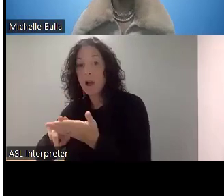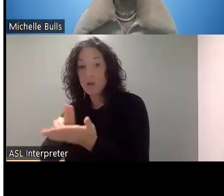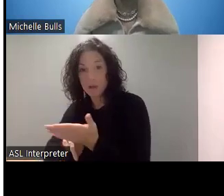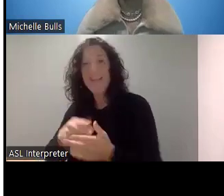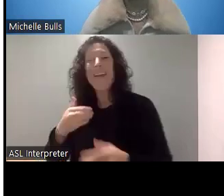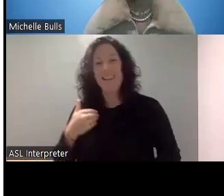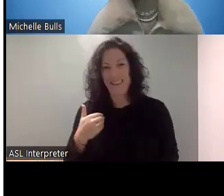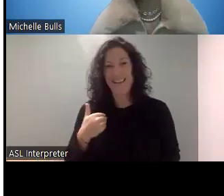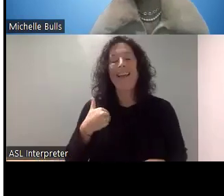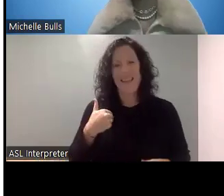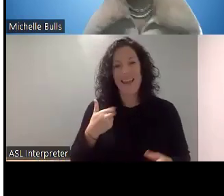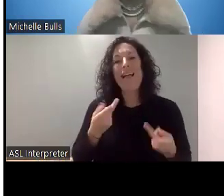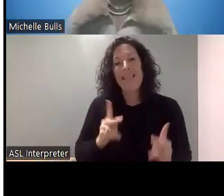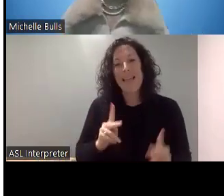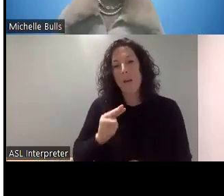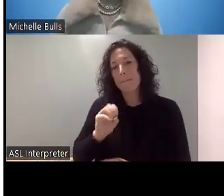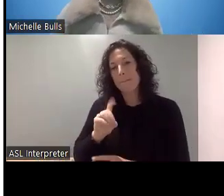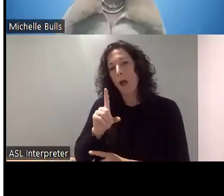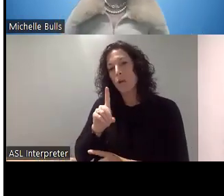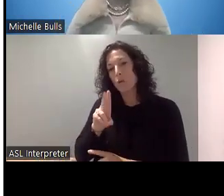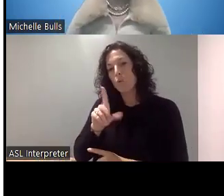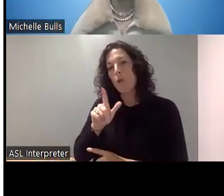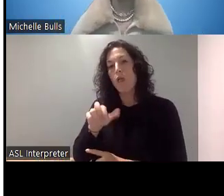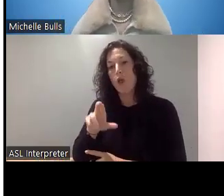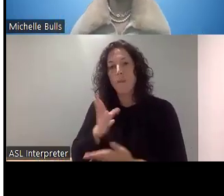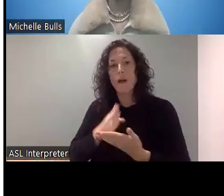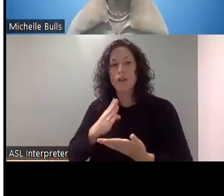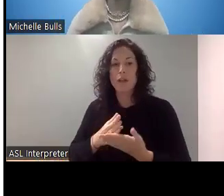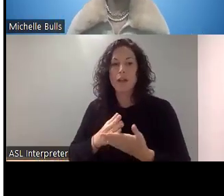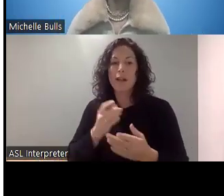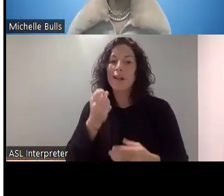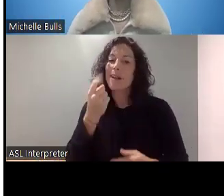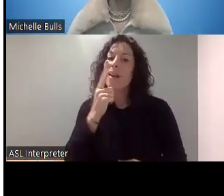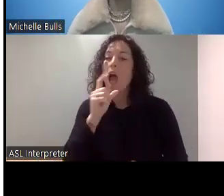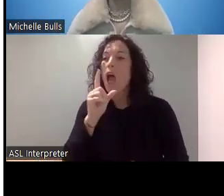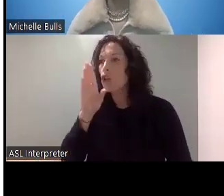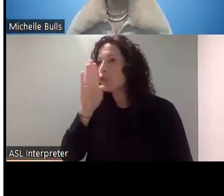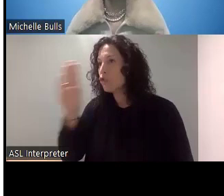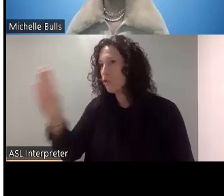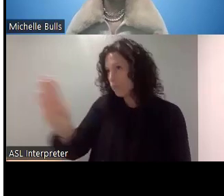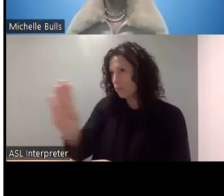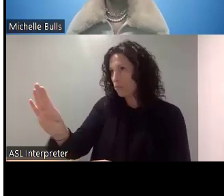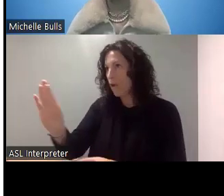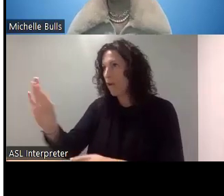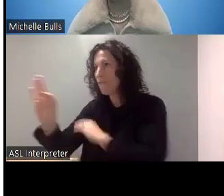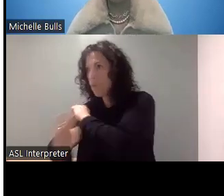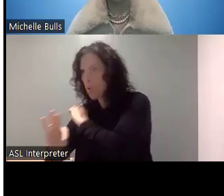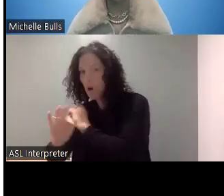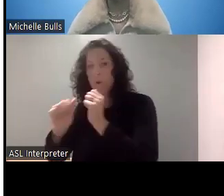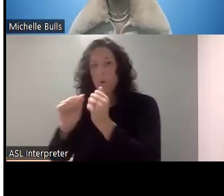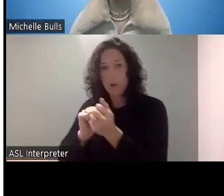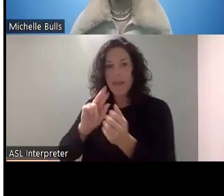just not in a direct foreign organization relationship. We need you to review the NIH Grants Policy Statement,